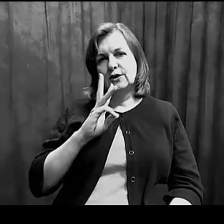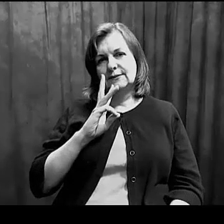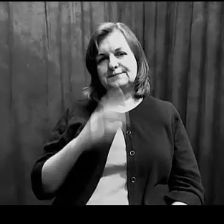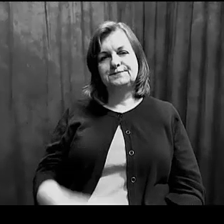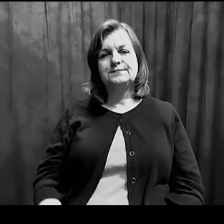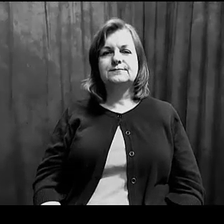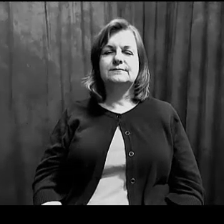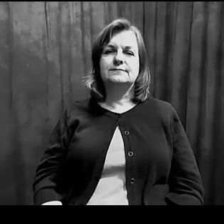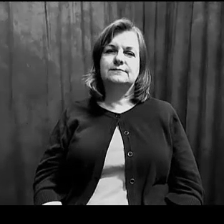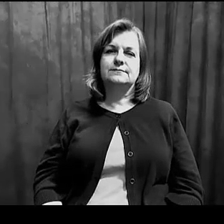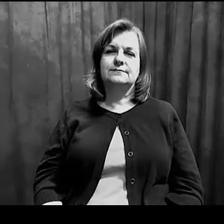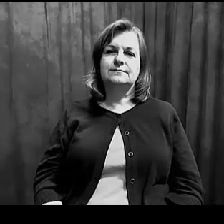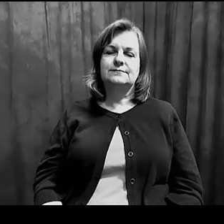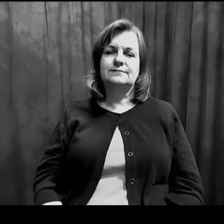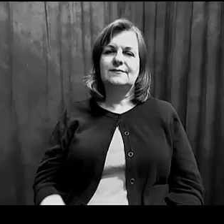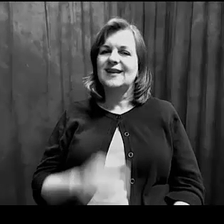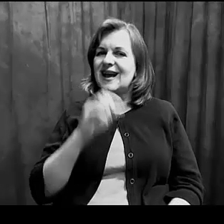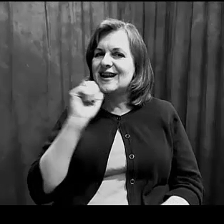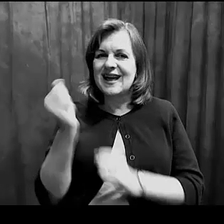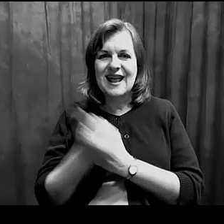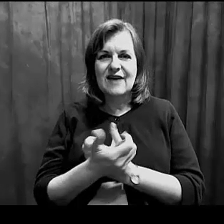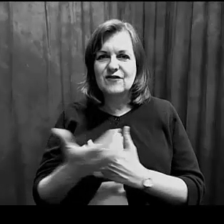and you end up with salt water in the end